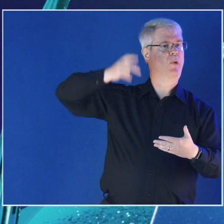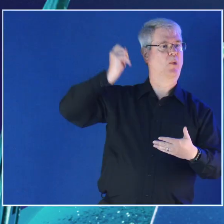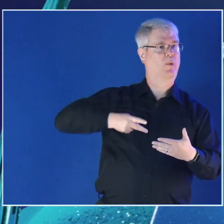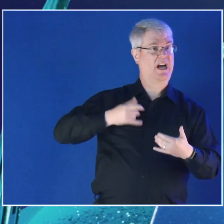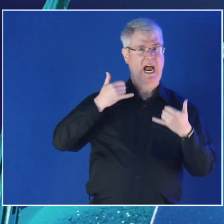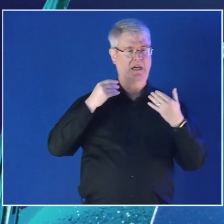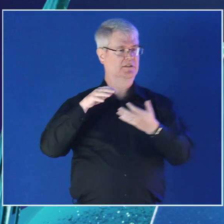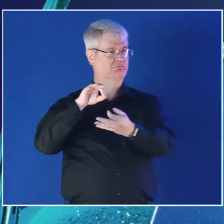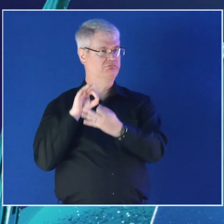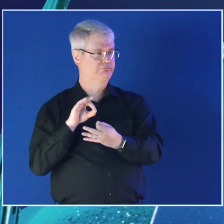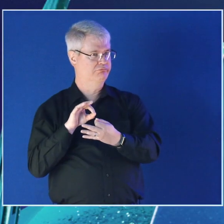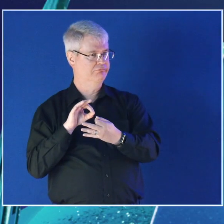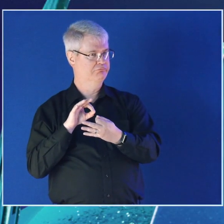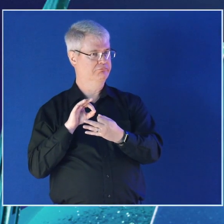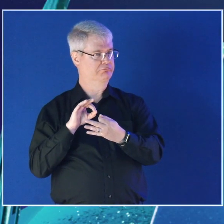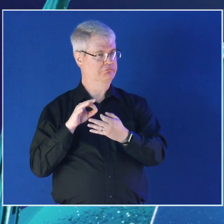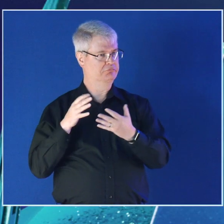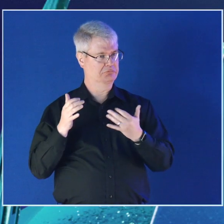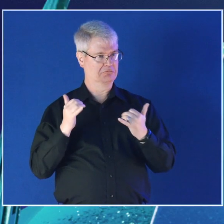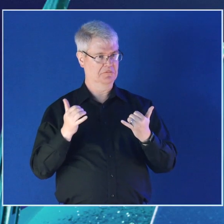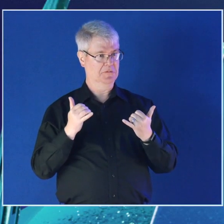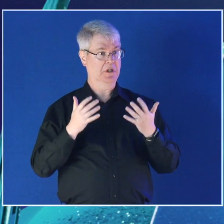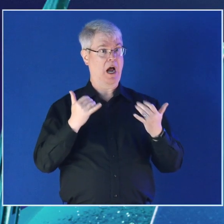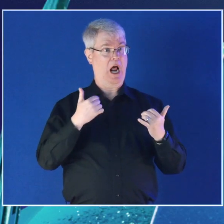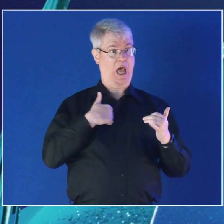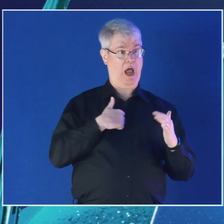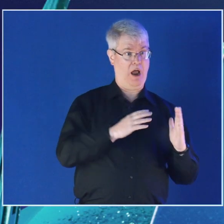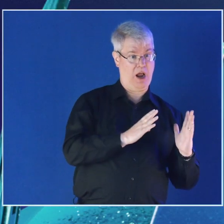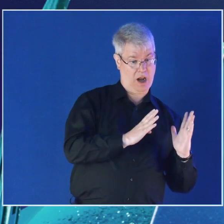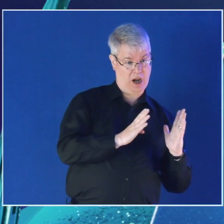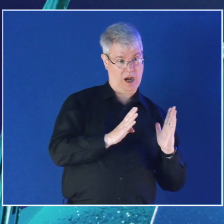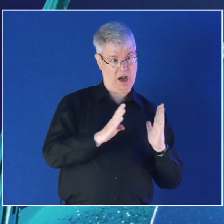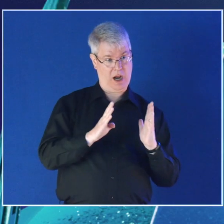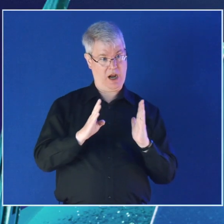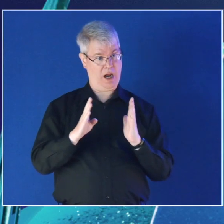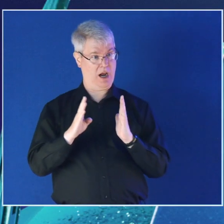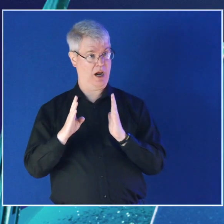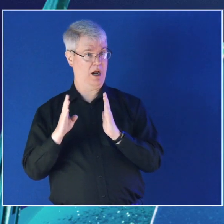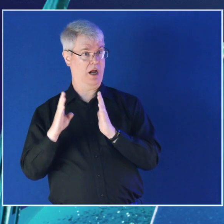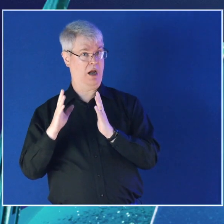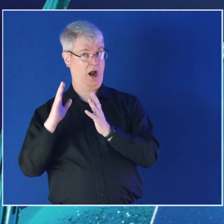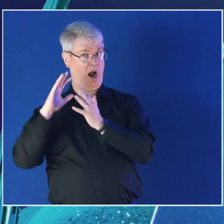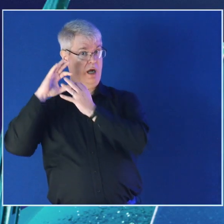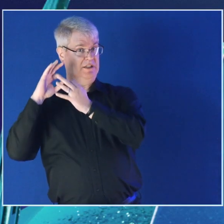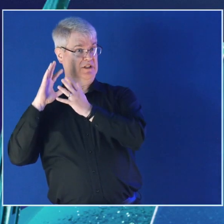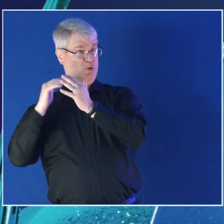that understanding to shape how we have approached Narrator last year.